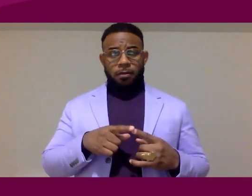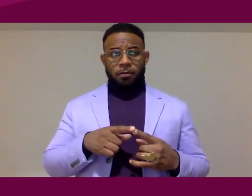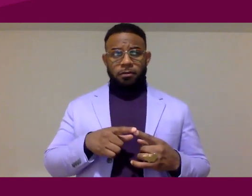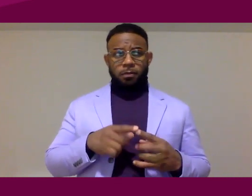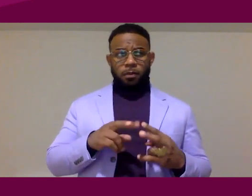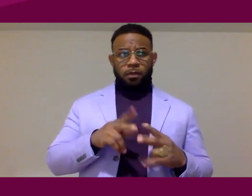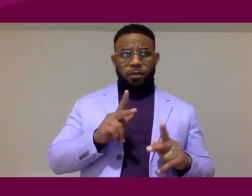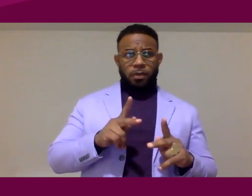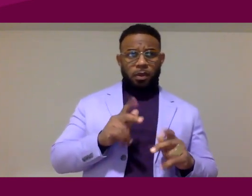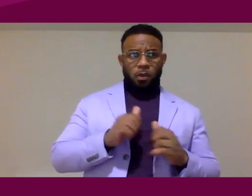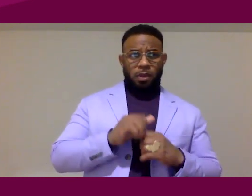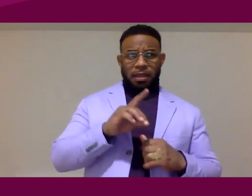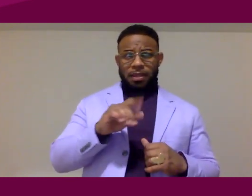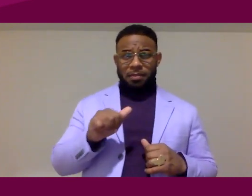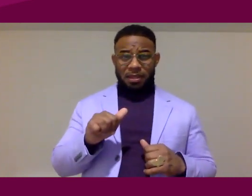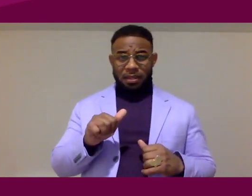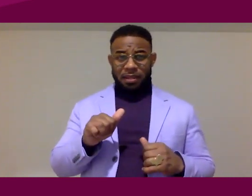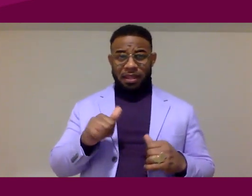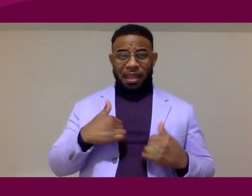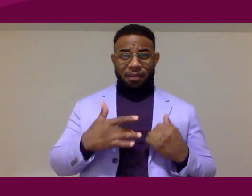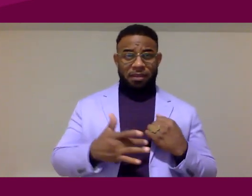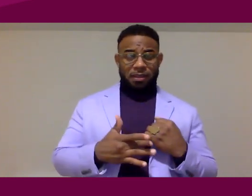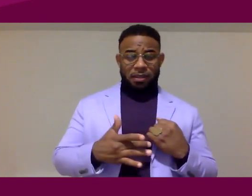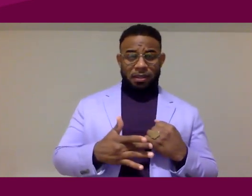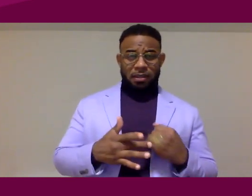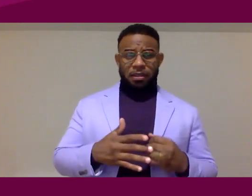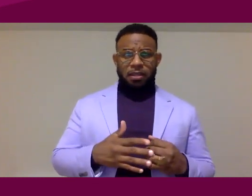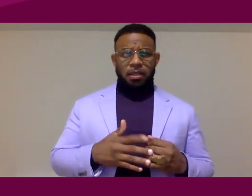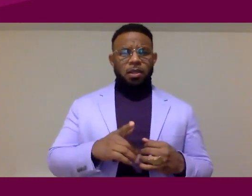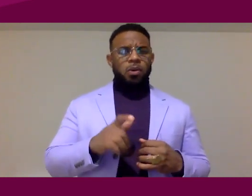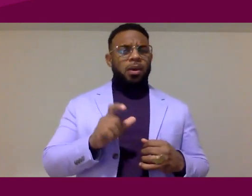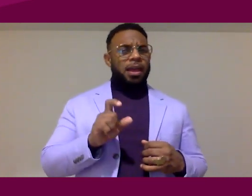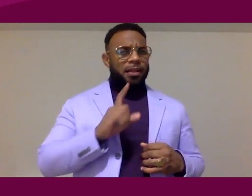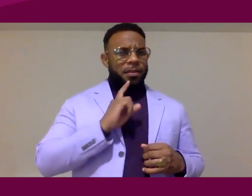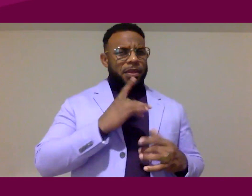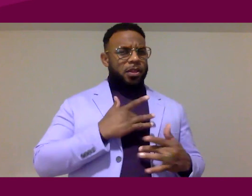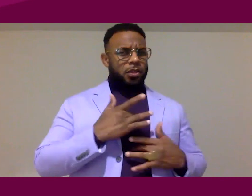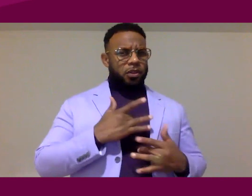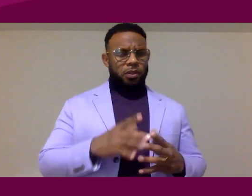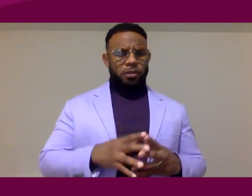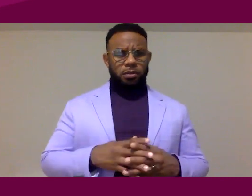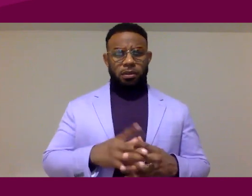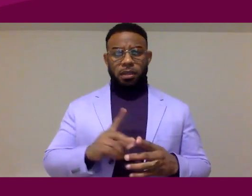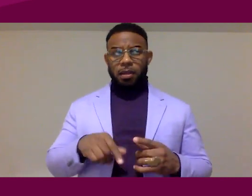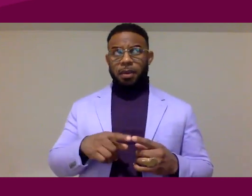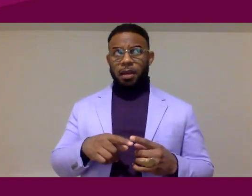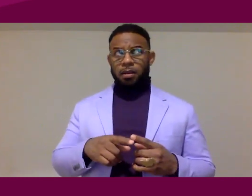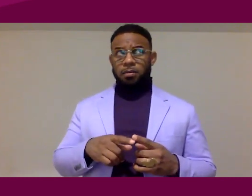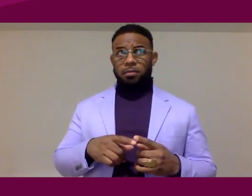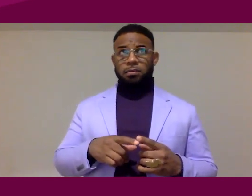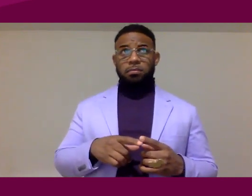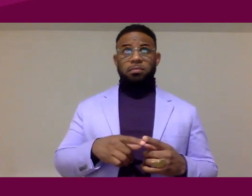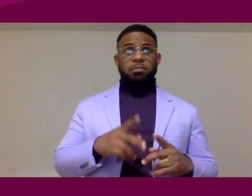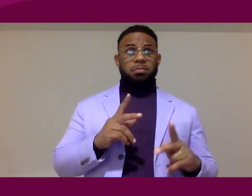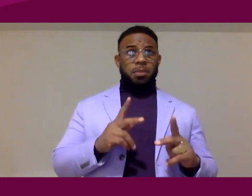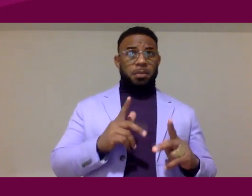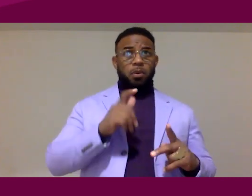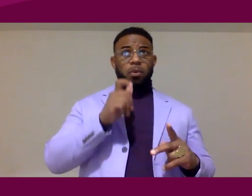whether people with disabilities have technology, you have to be concerned about people who